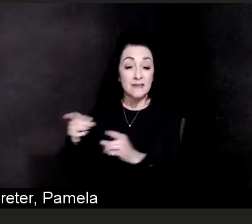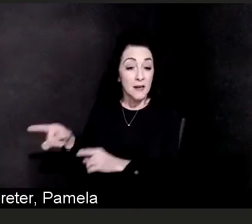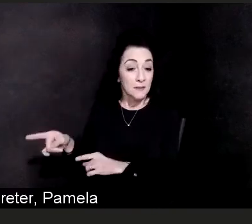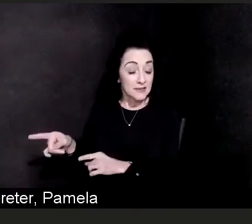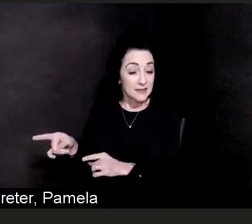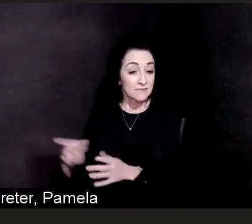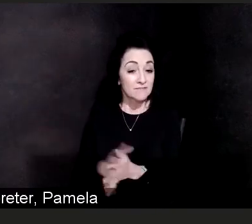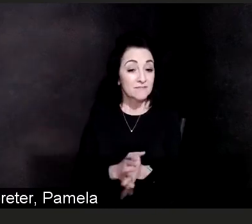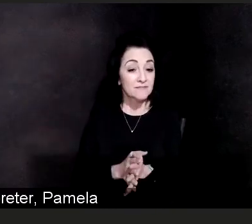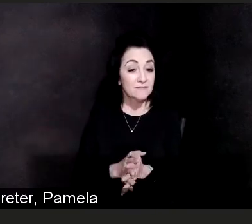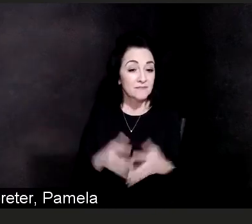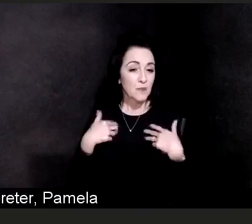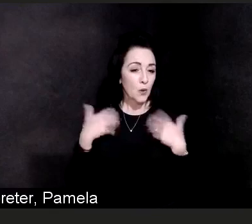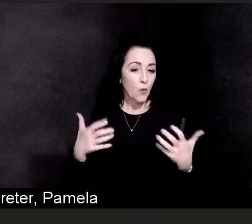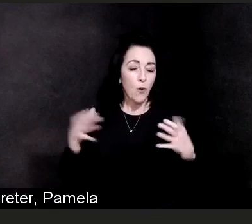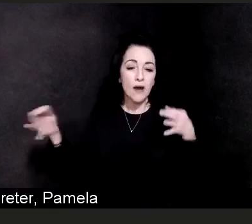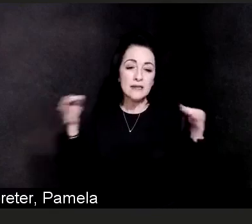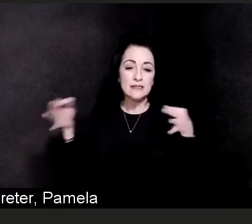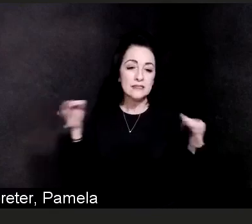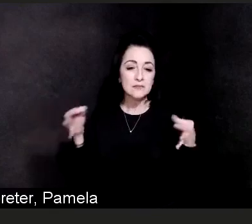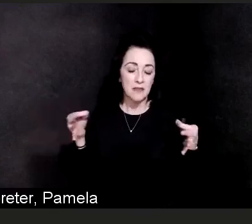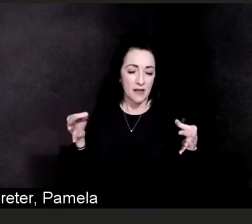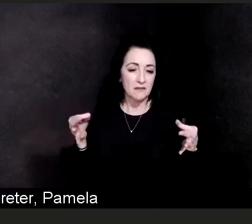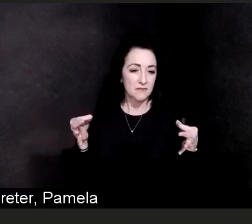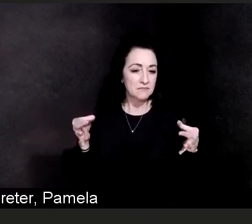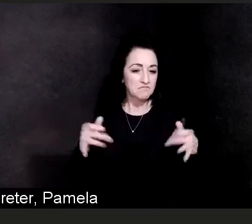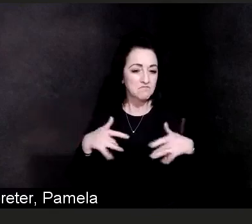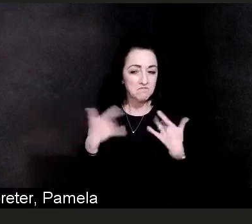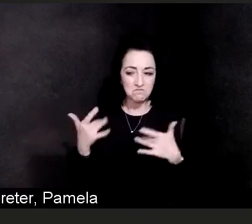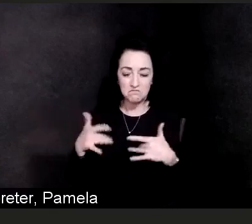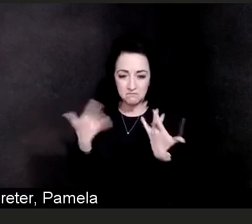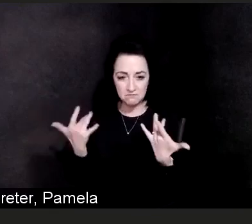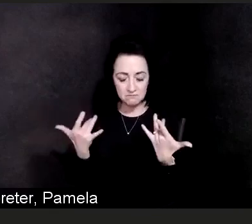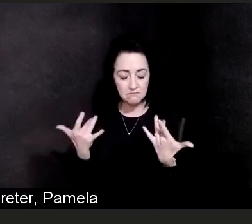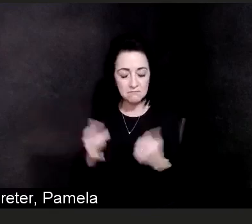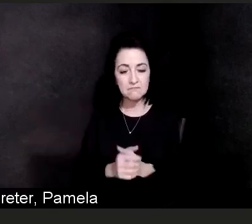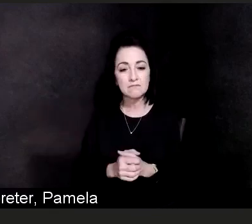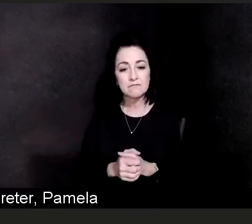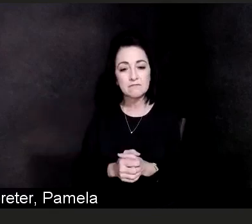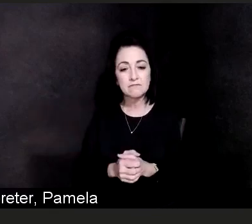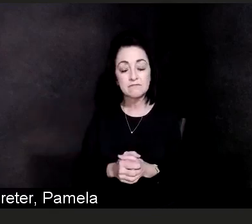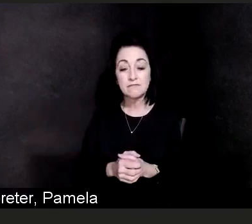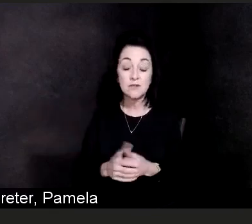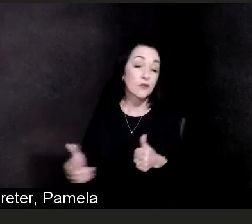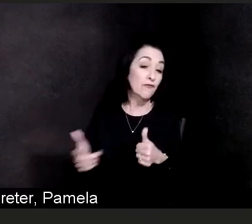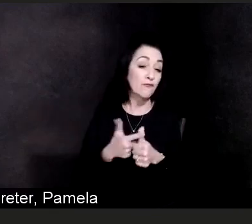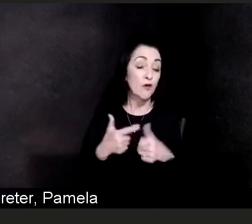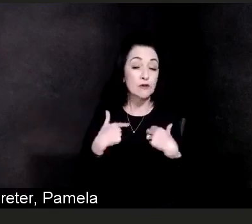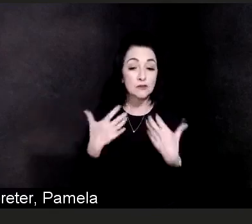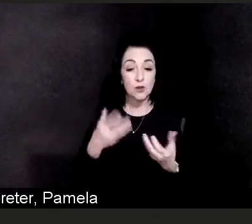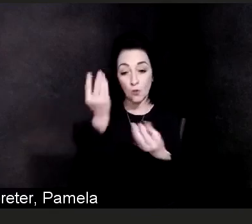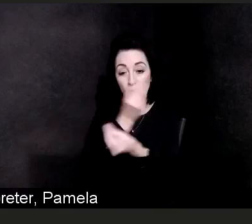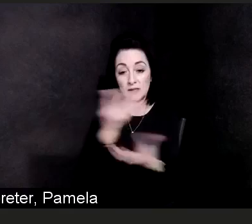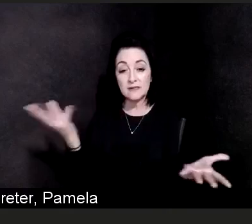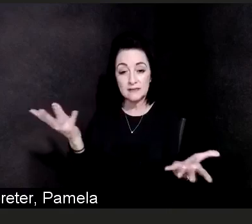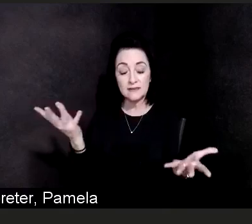what's going on. I'll finish off with a few things. Number one, I wanna tell you that at the hospital, at the medical center, you know,